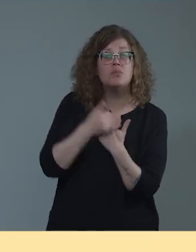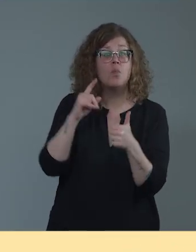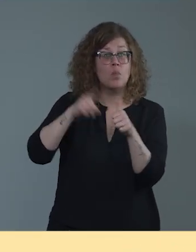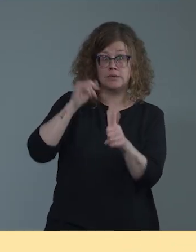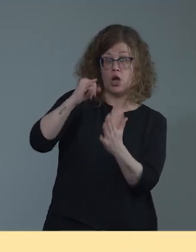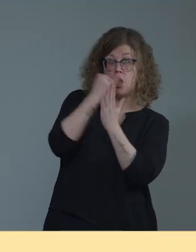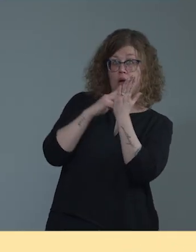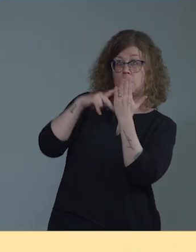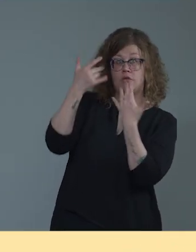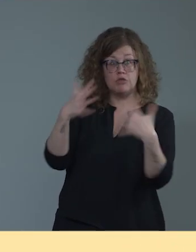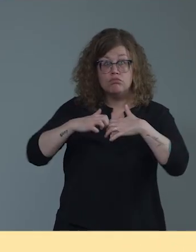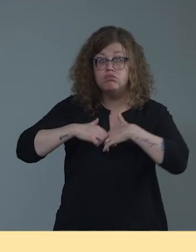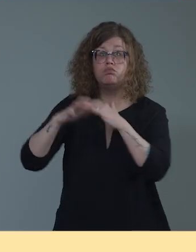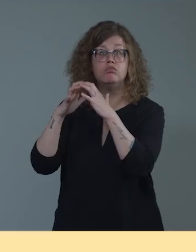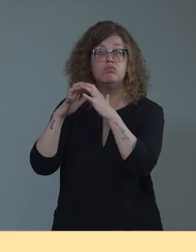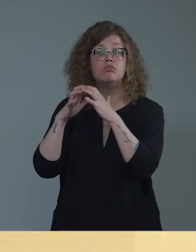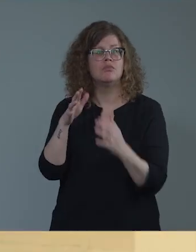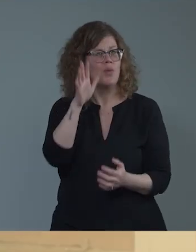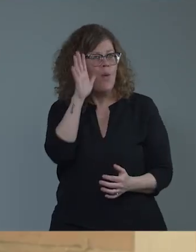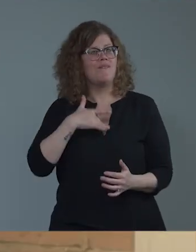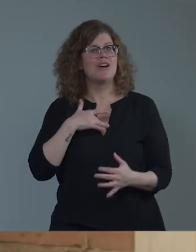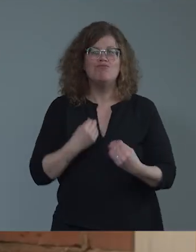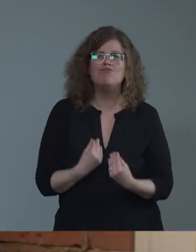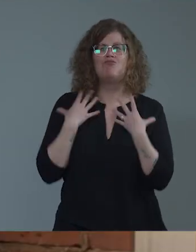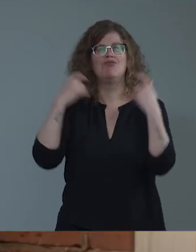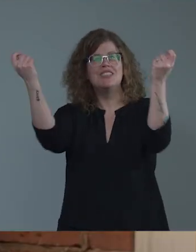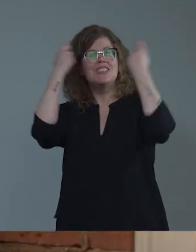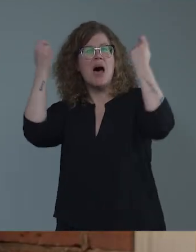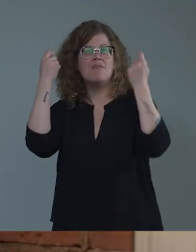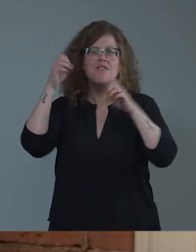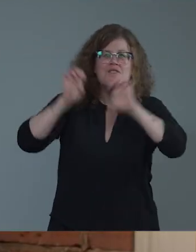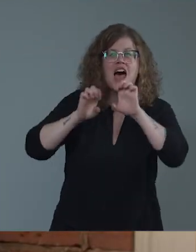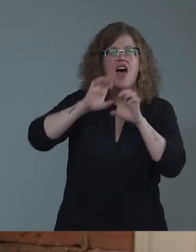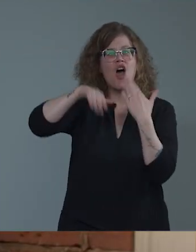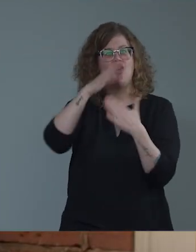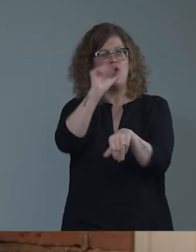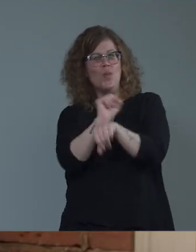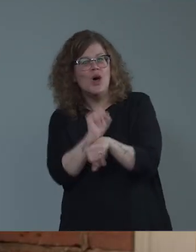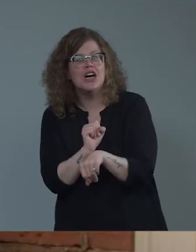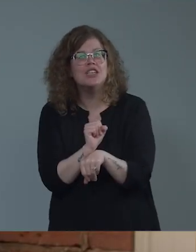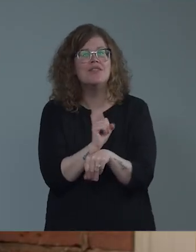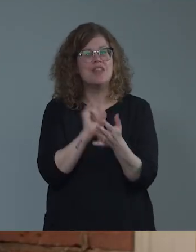the celebration and evaluation step of your process. This is where you get to celebrate the existence of that artwork.